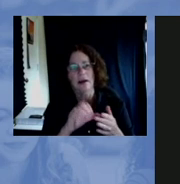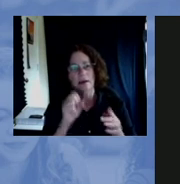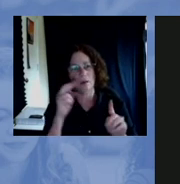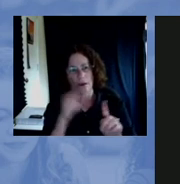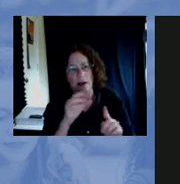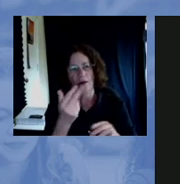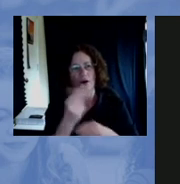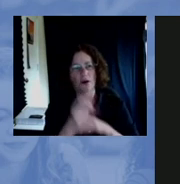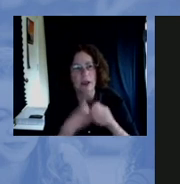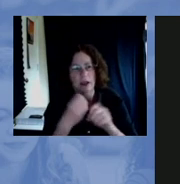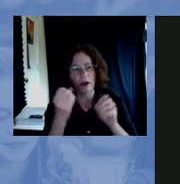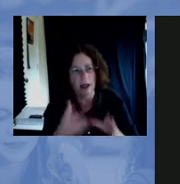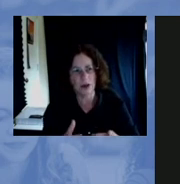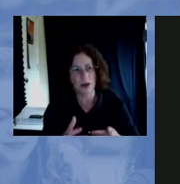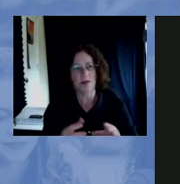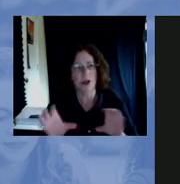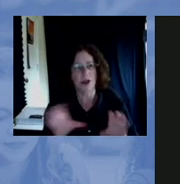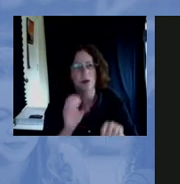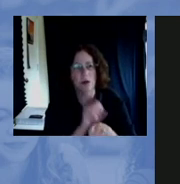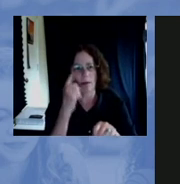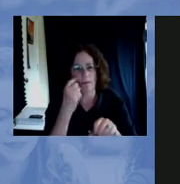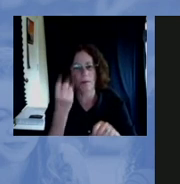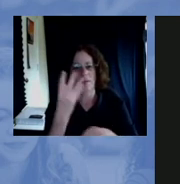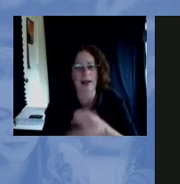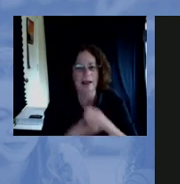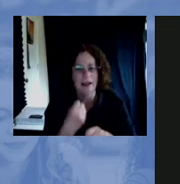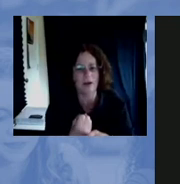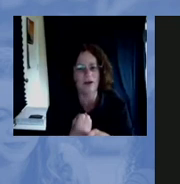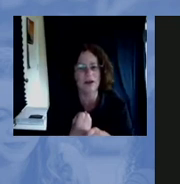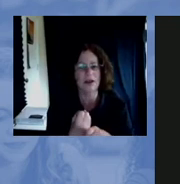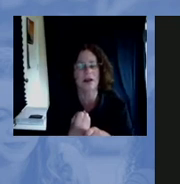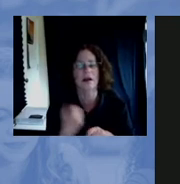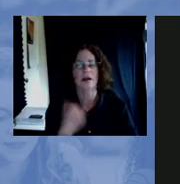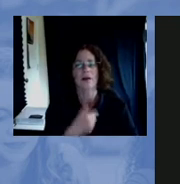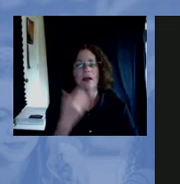BEEN DOING THIS WORK MANY YEARS. AND WE KNOW THAT THE DIVERSITY IN WHITE PLAINS